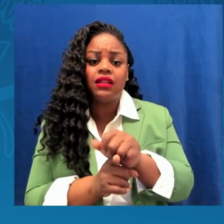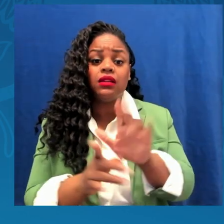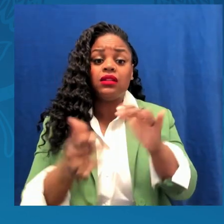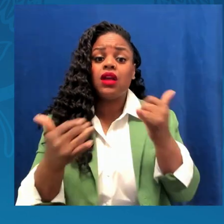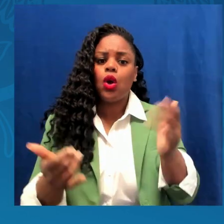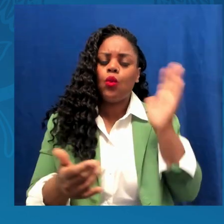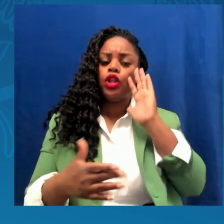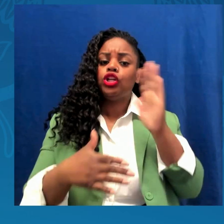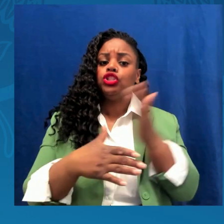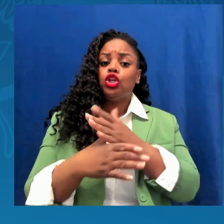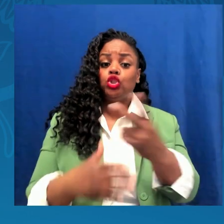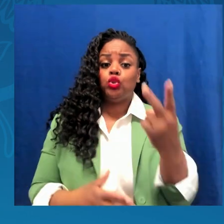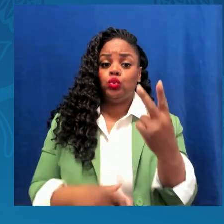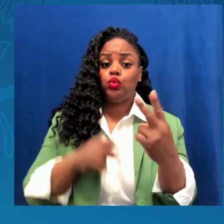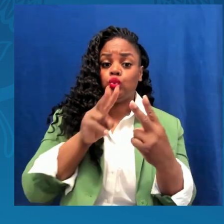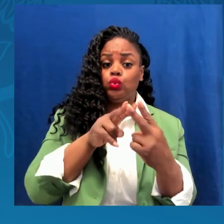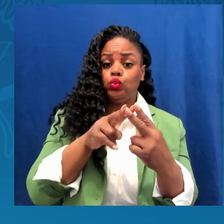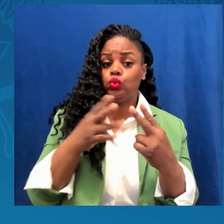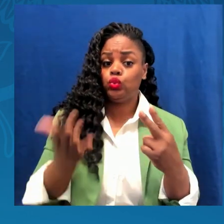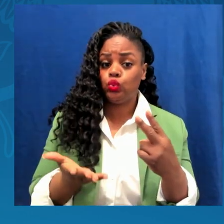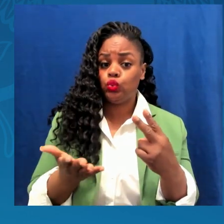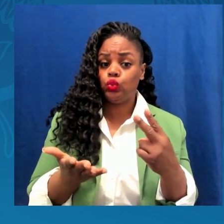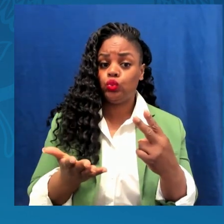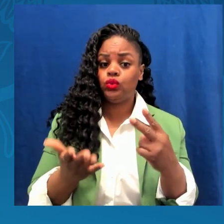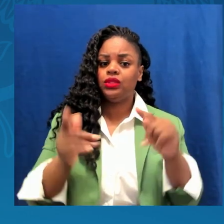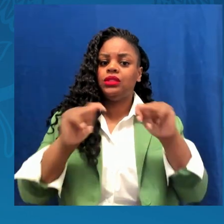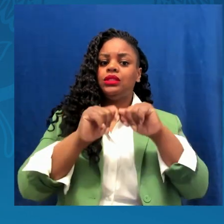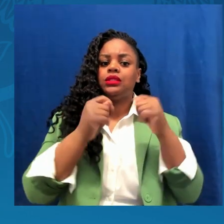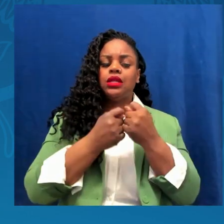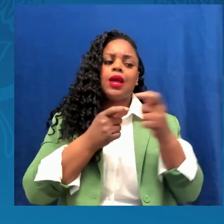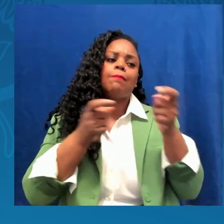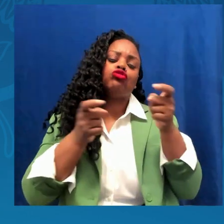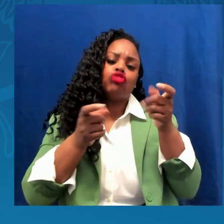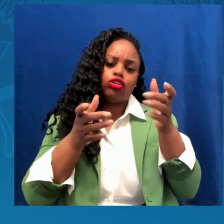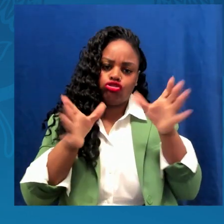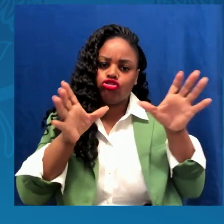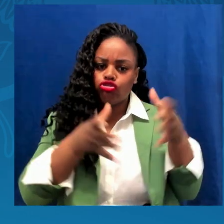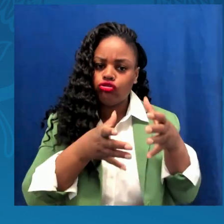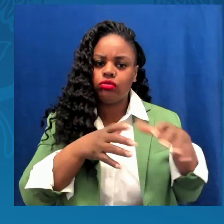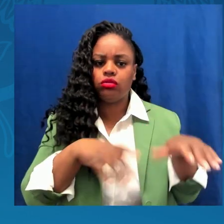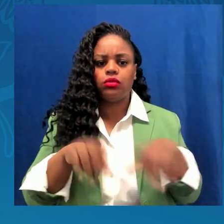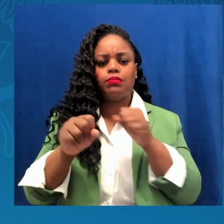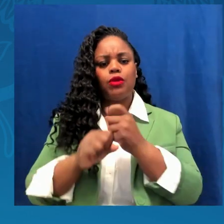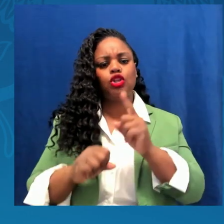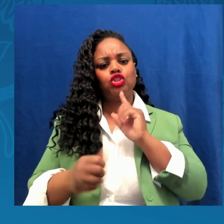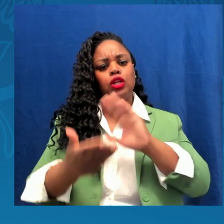is taking to ensure that our communities are protected and that they are supported.